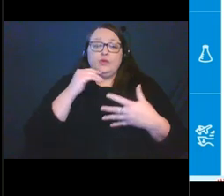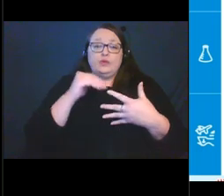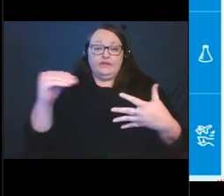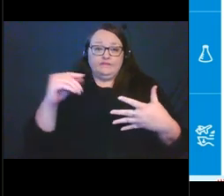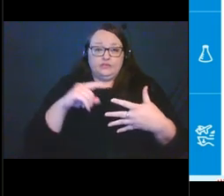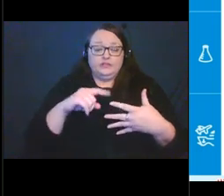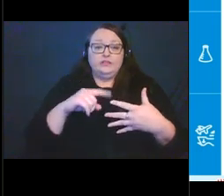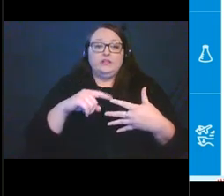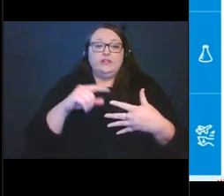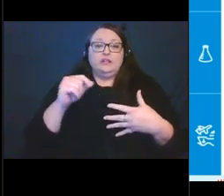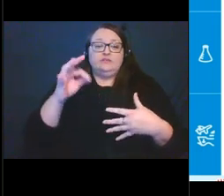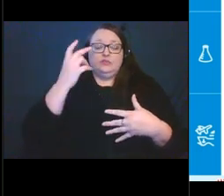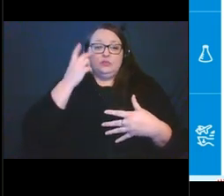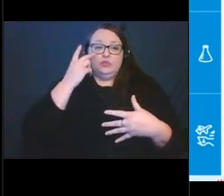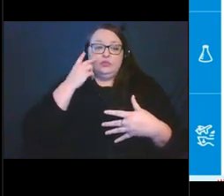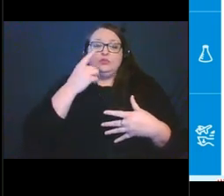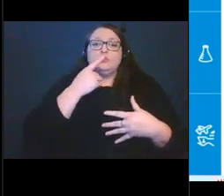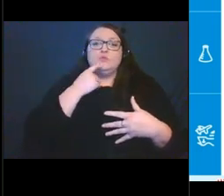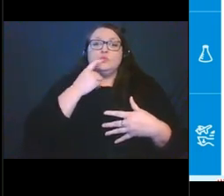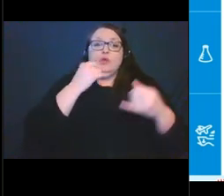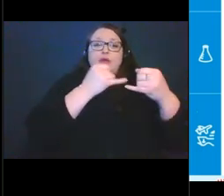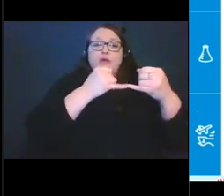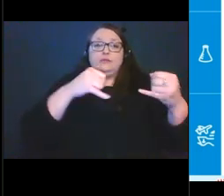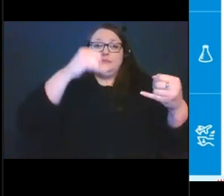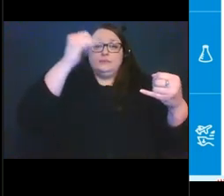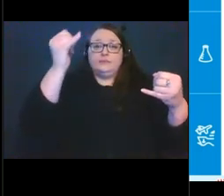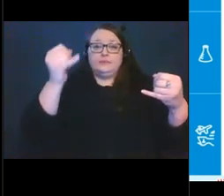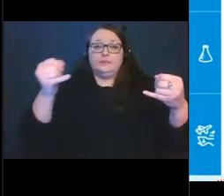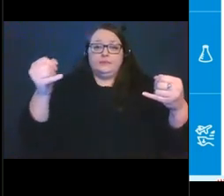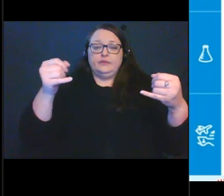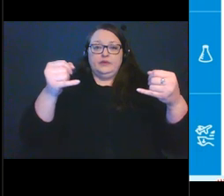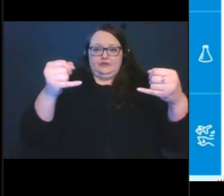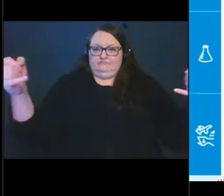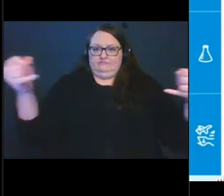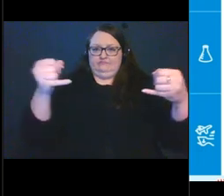at the shoulders of the red annual curve, you'll notice they're flat. This is the base temperature